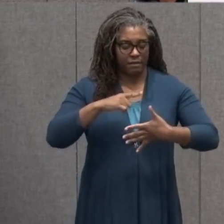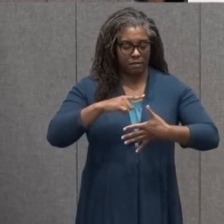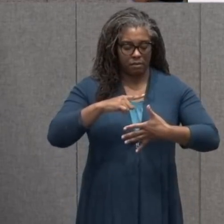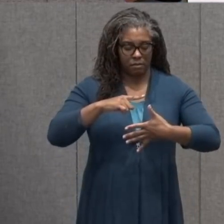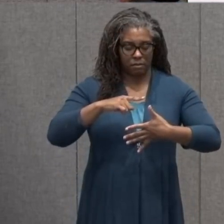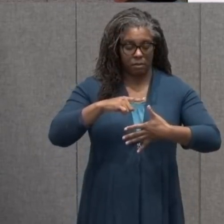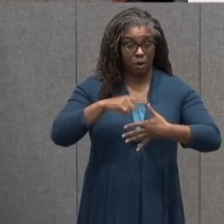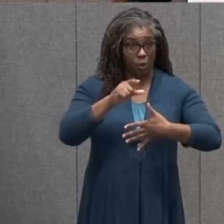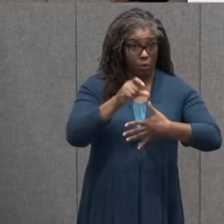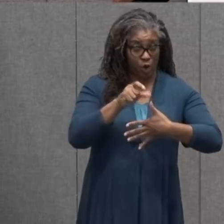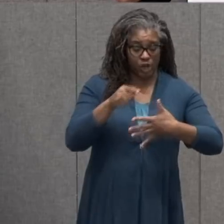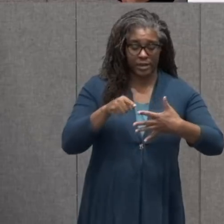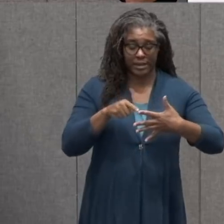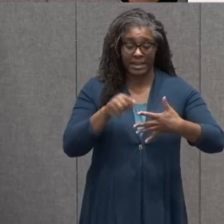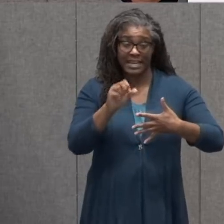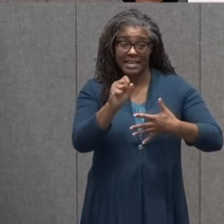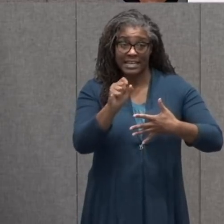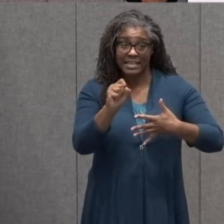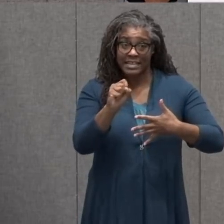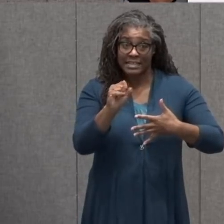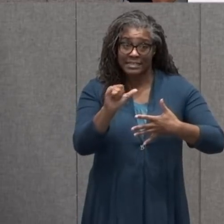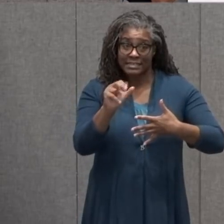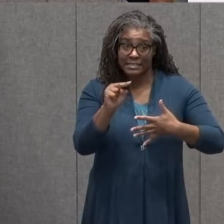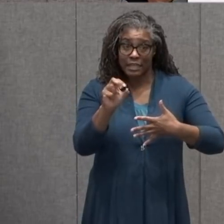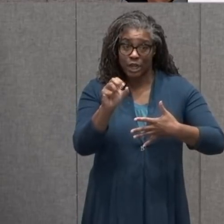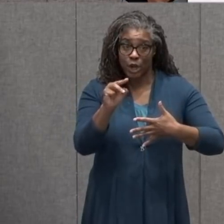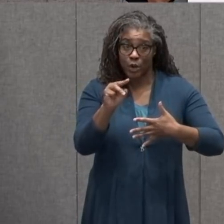Oh, I bet you can. Well I'm gonna go on Ms. Kay's drawing,